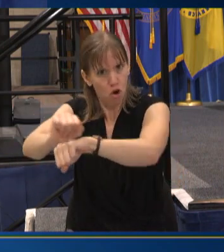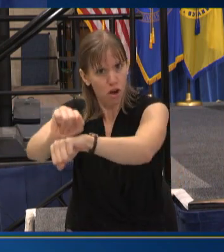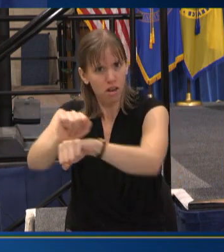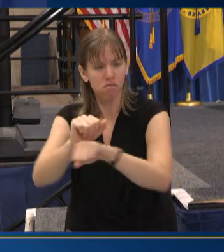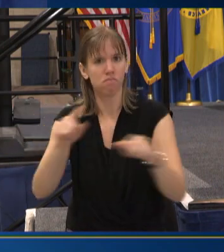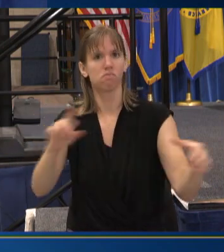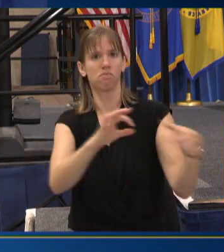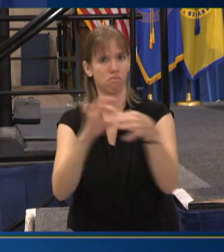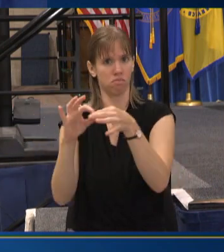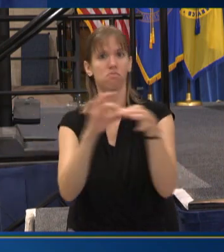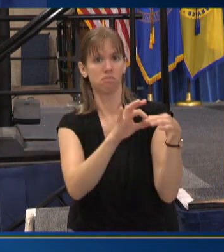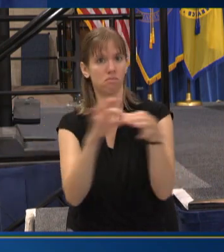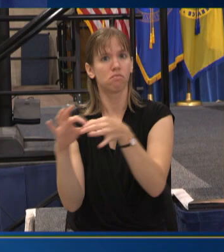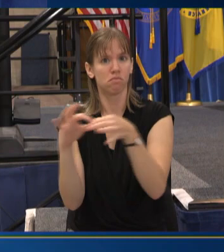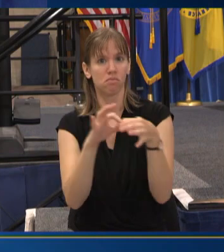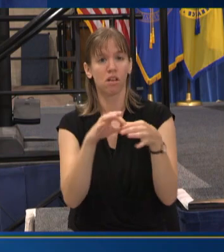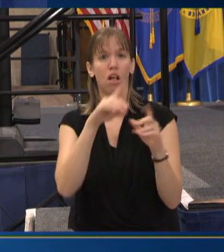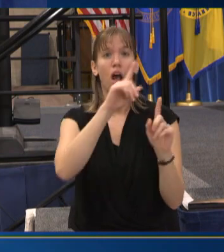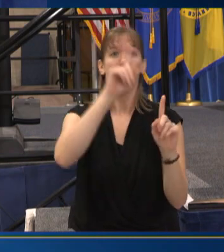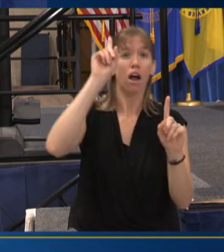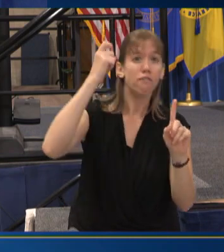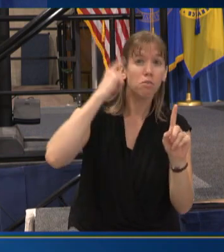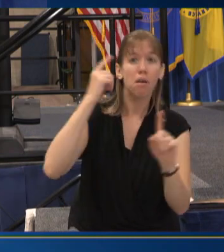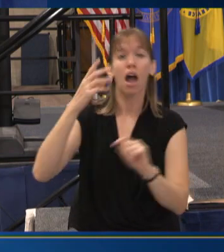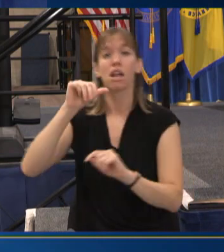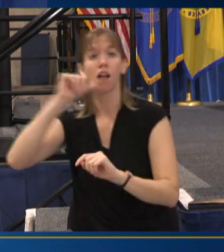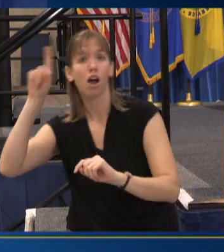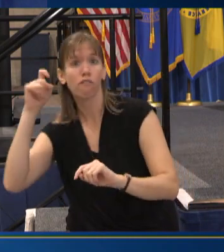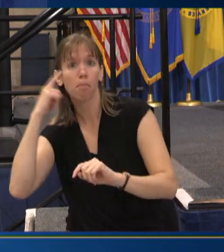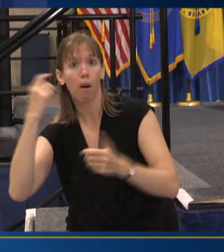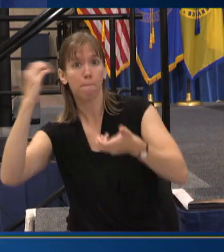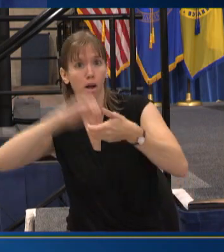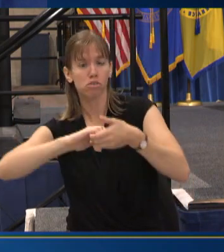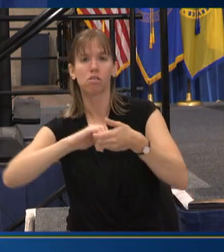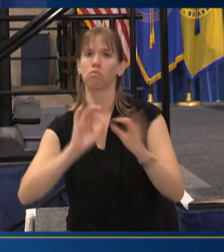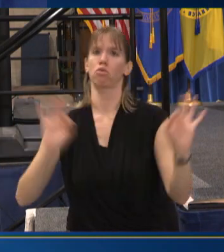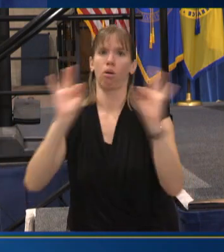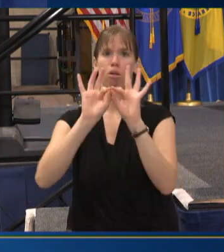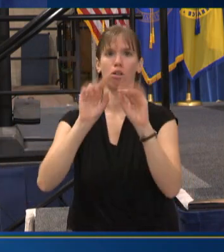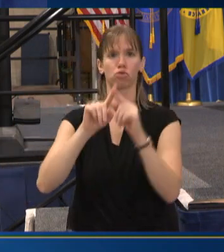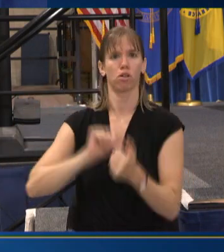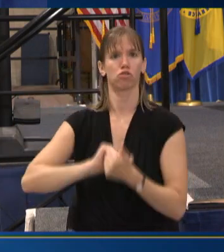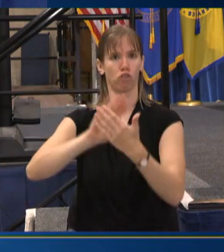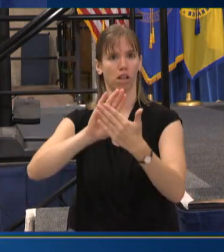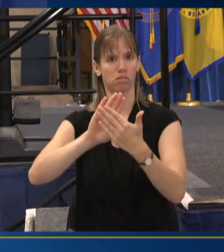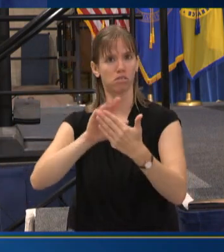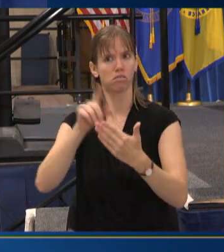partners and with nongovernmental partners is going to be critical to addressing frontline communities climate resilience needs.